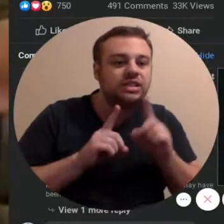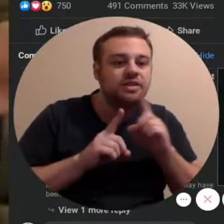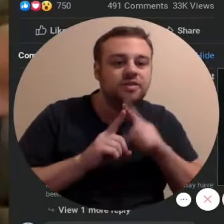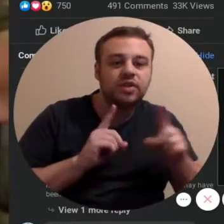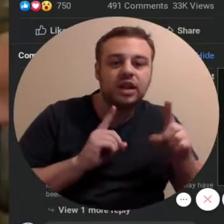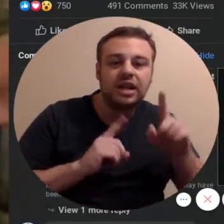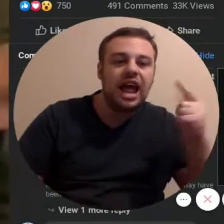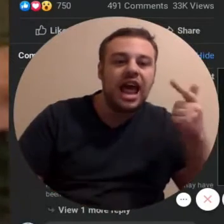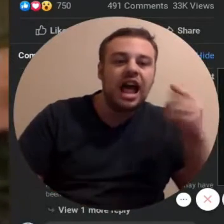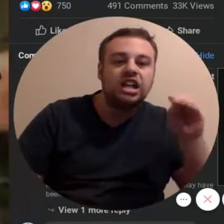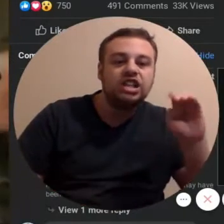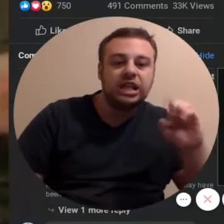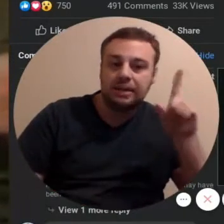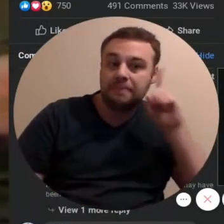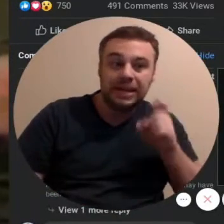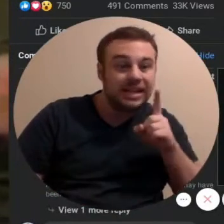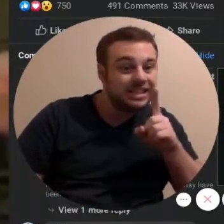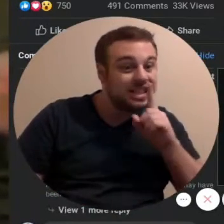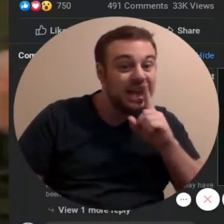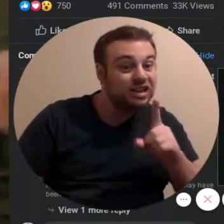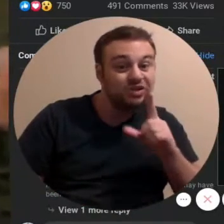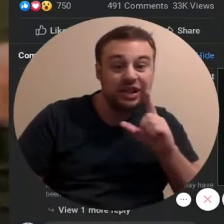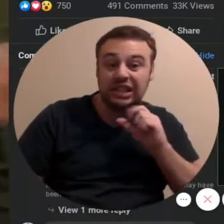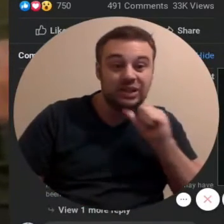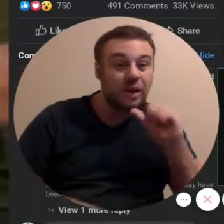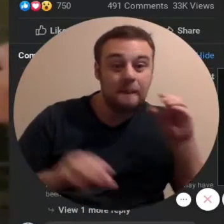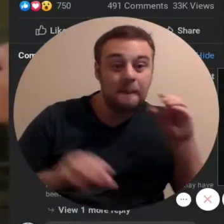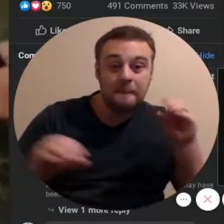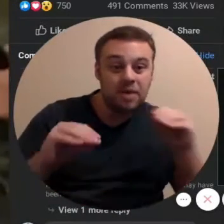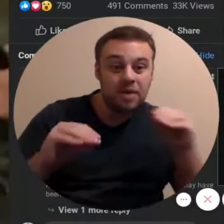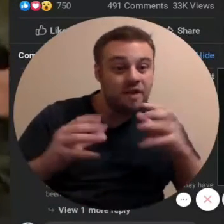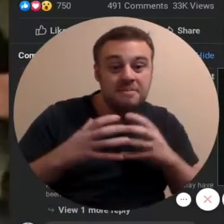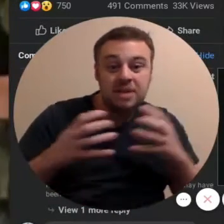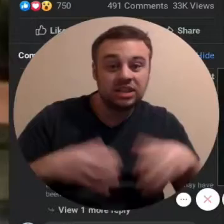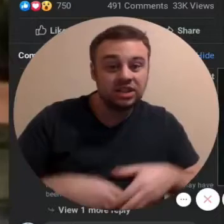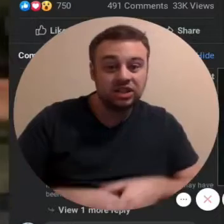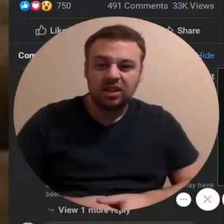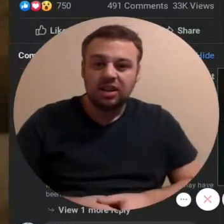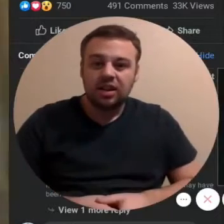Is that a better view out there, Janice, or in here? Do you guys want me to go out where Janice-